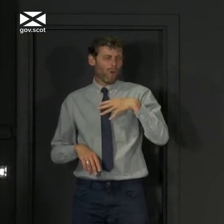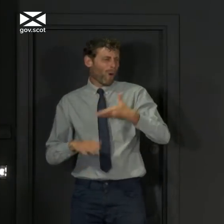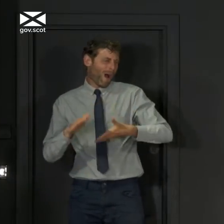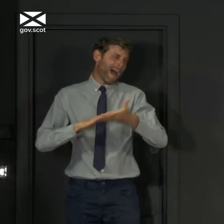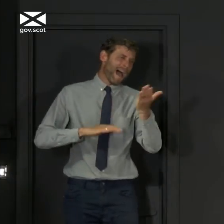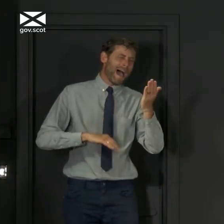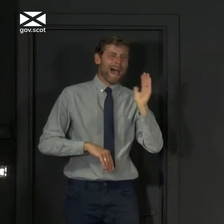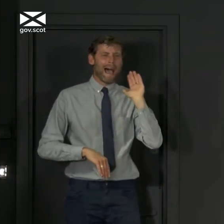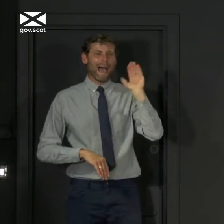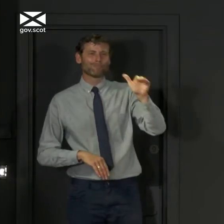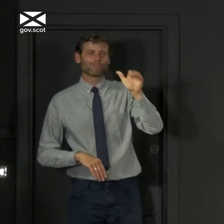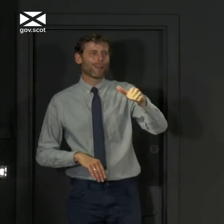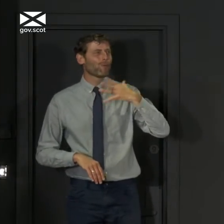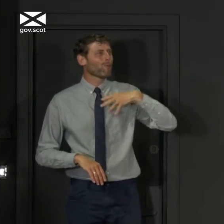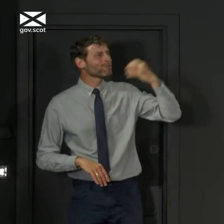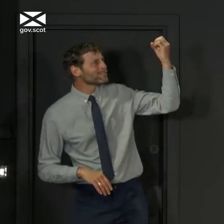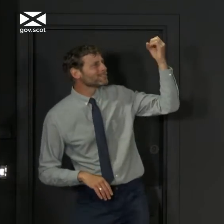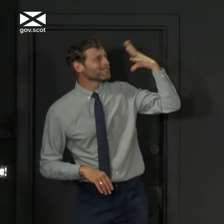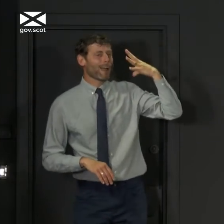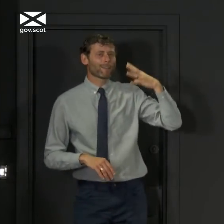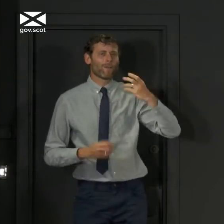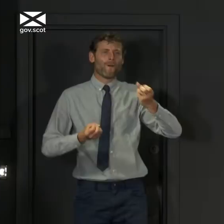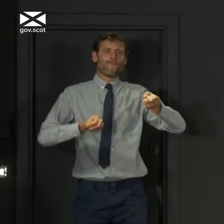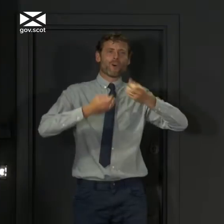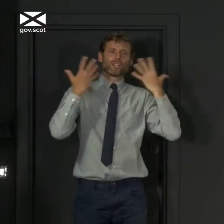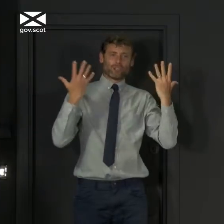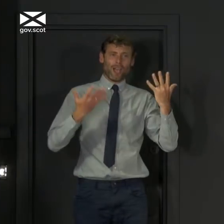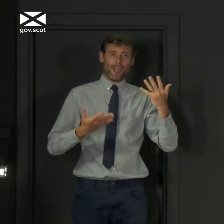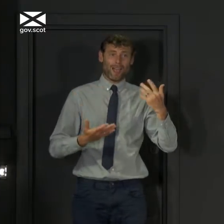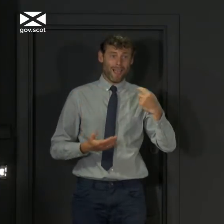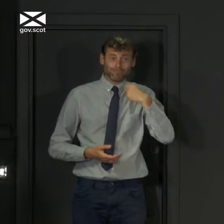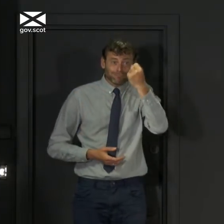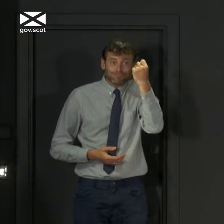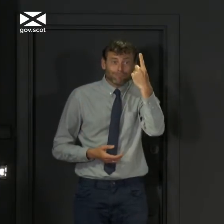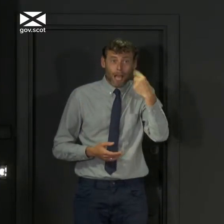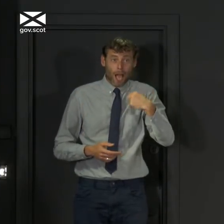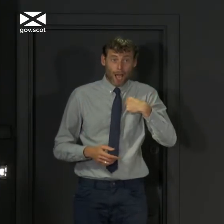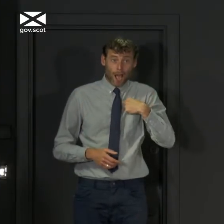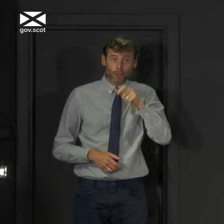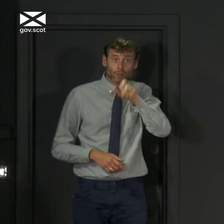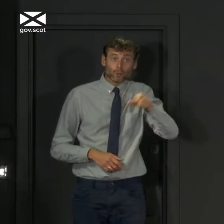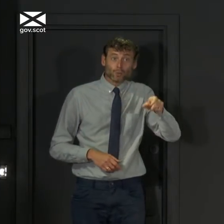to enjoy the sunshine and get some fresh air. Many years ago now I was a student at Glasgow